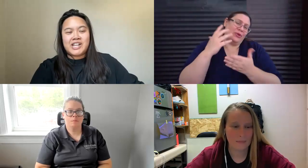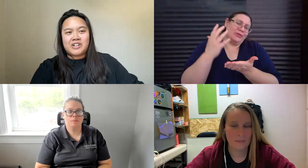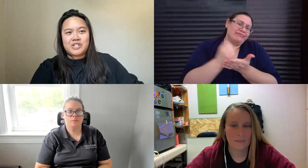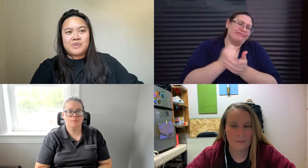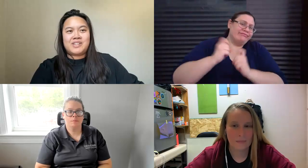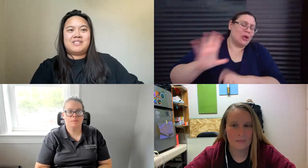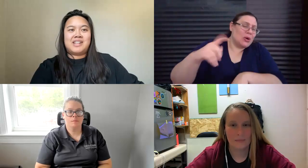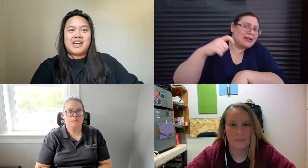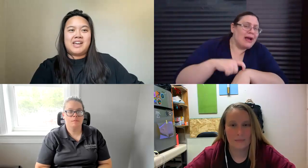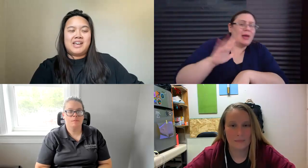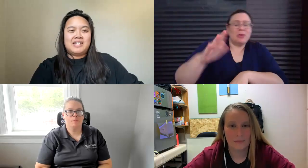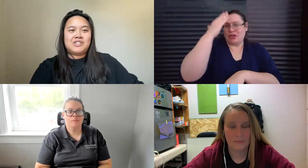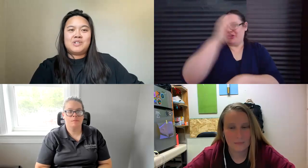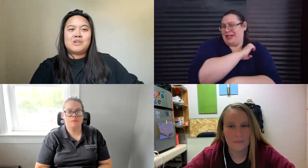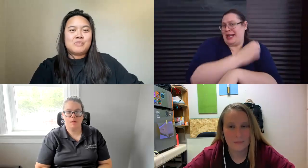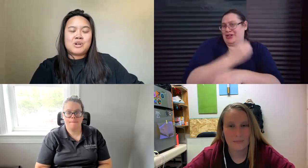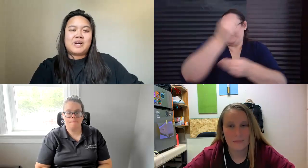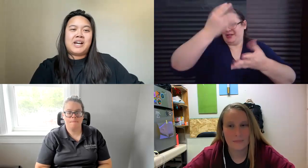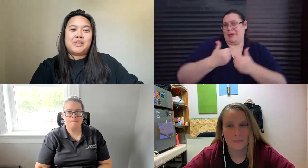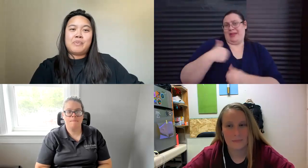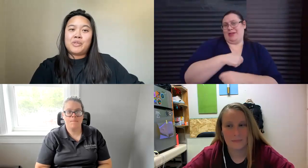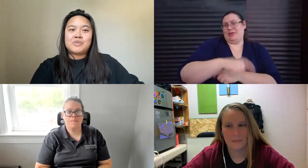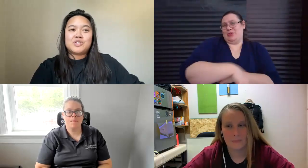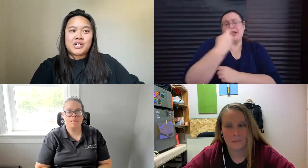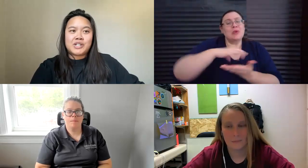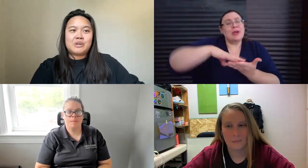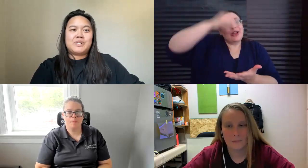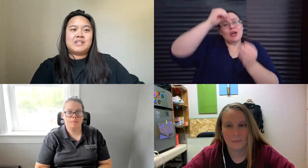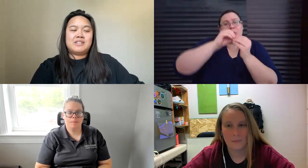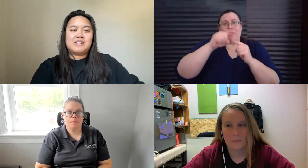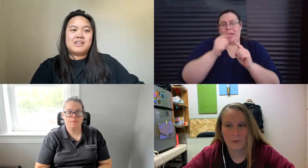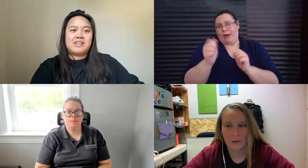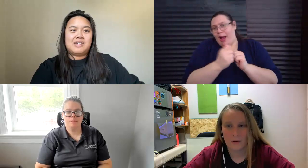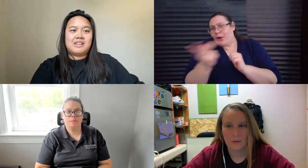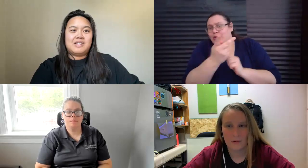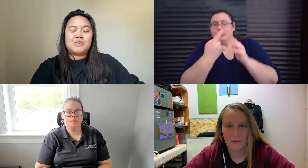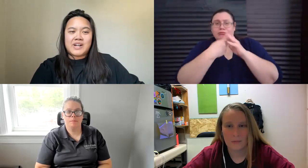and energy with us today just to learn more about how the both of you started your business,